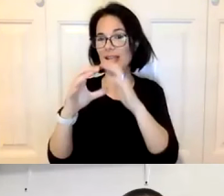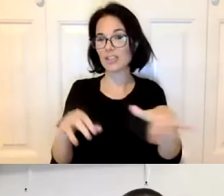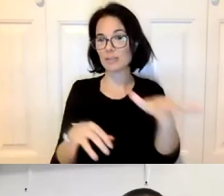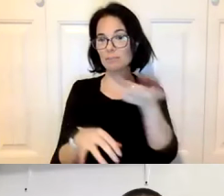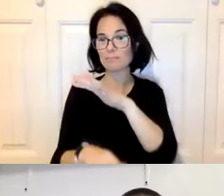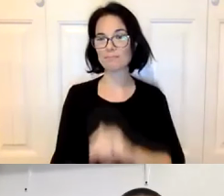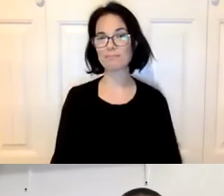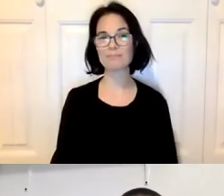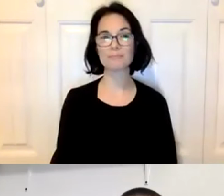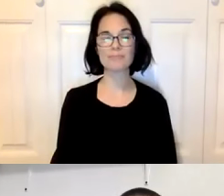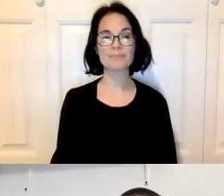we can tailor it to that.